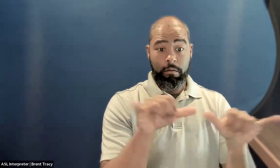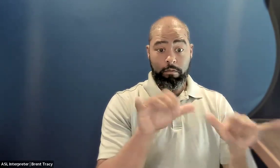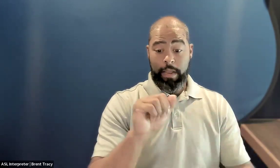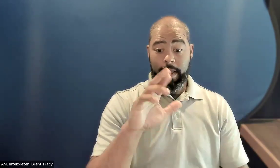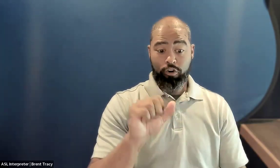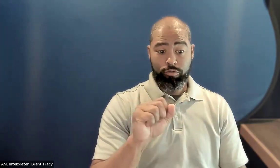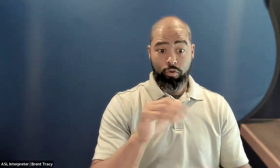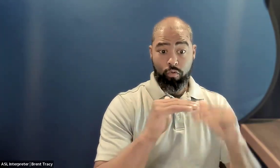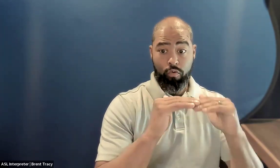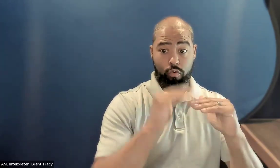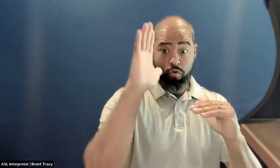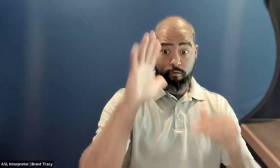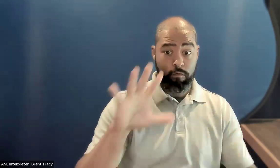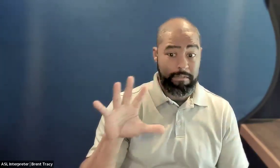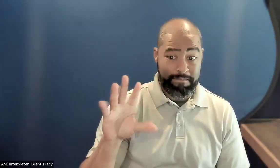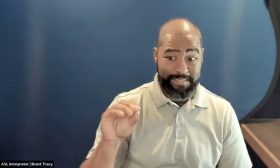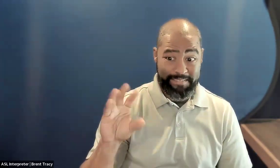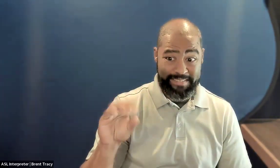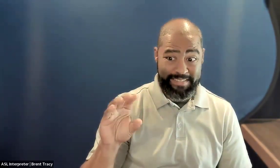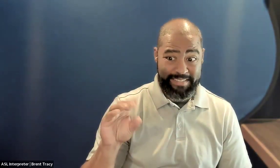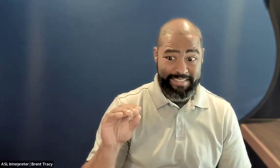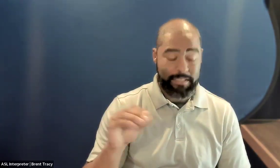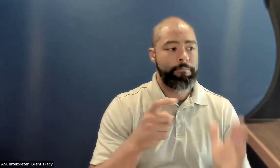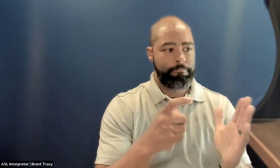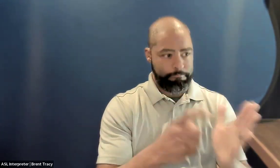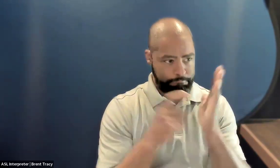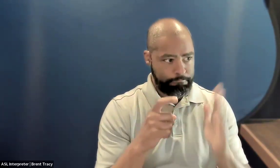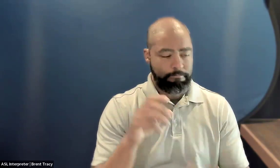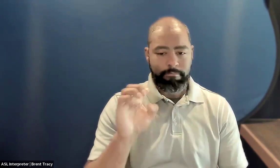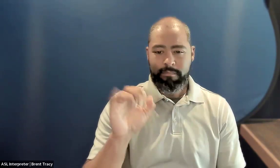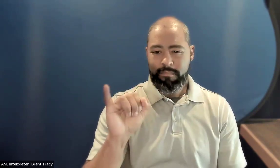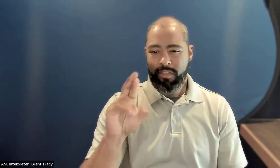a mandatory EIR or environmental impact report requirement and 25